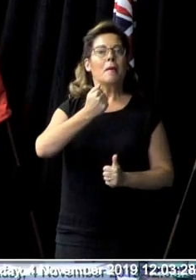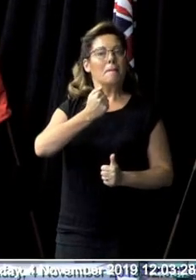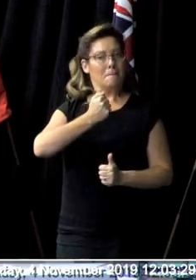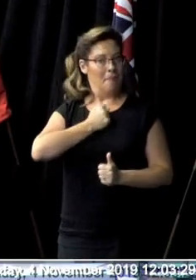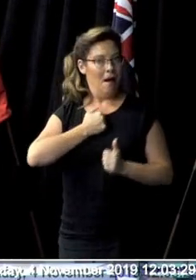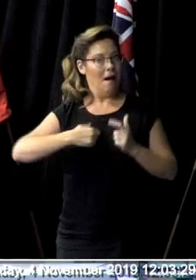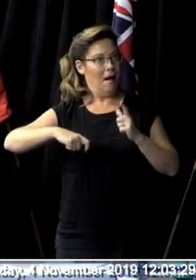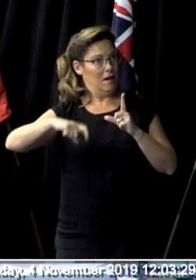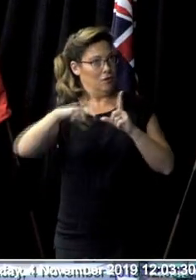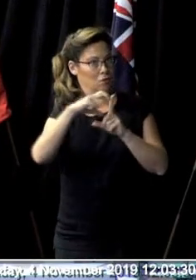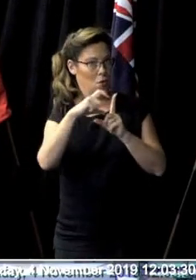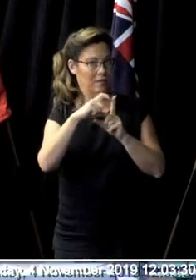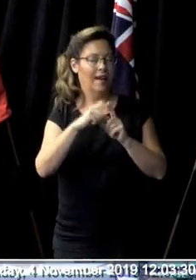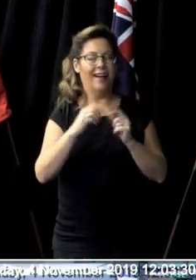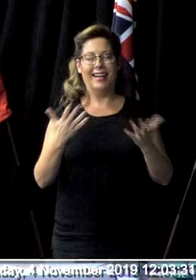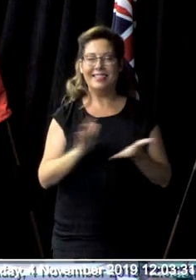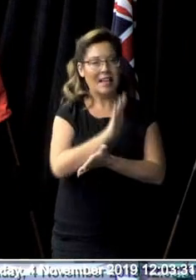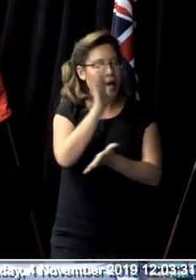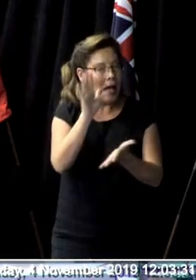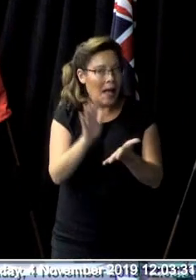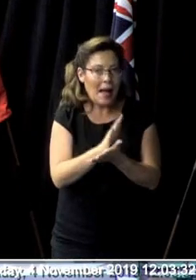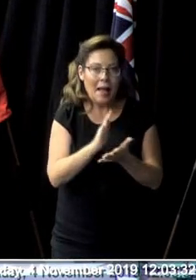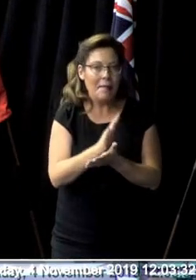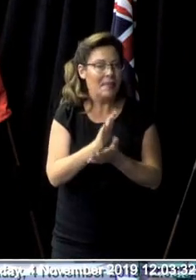She is very interested in anything related to Disney,